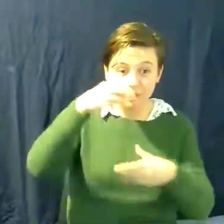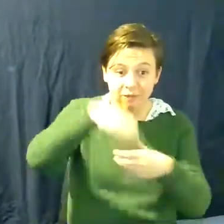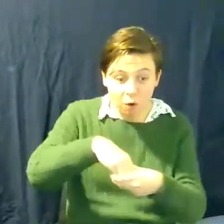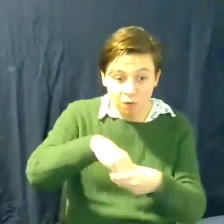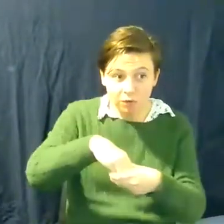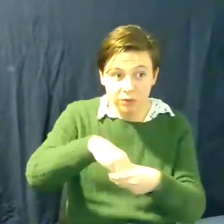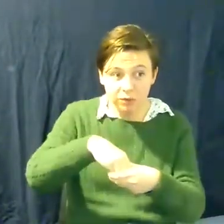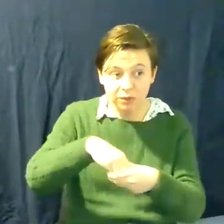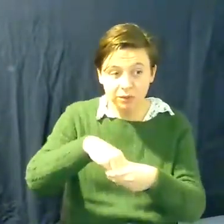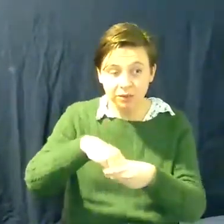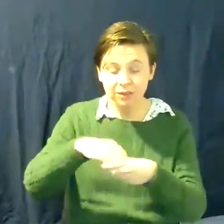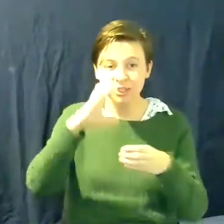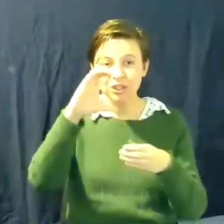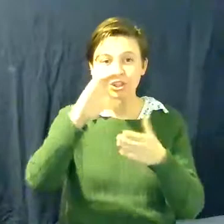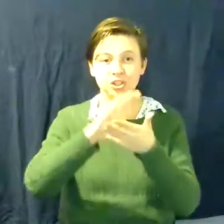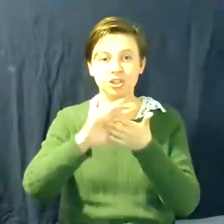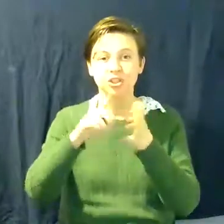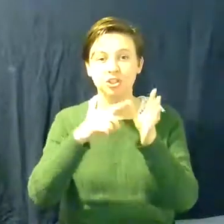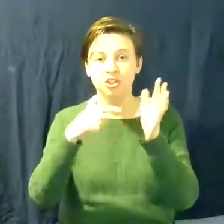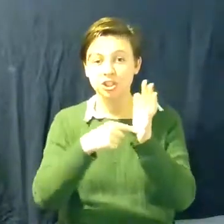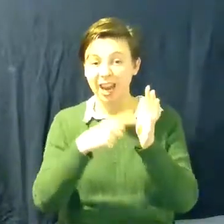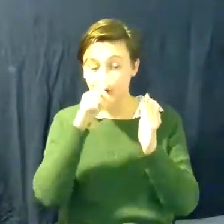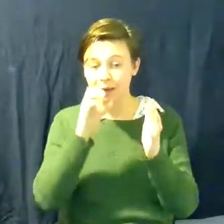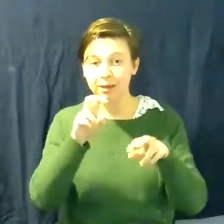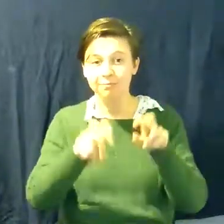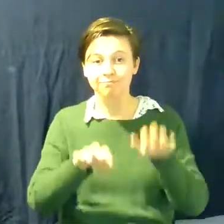I'm just curious, maybe if you can write in the chat, yes,